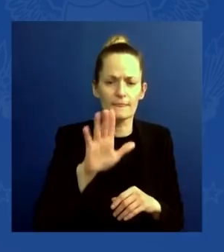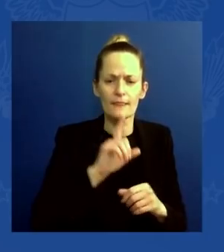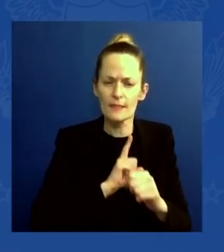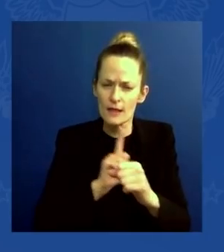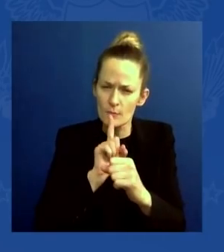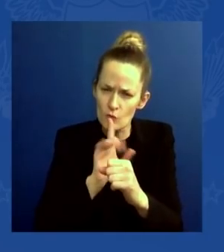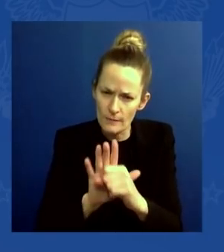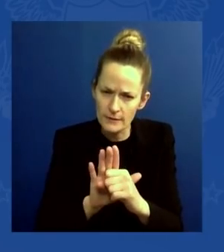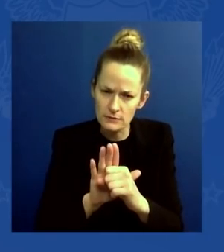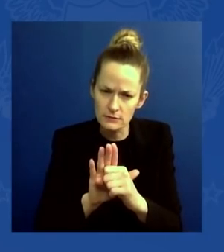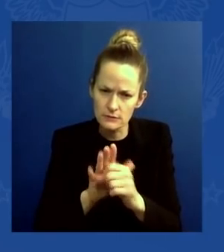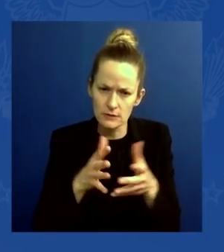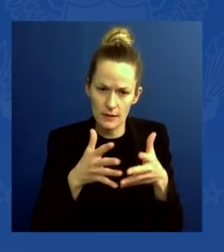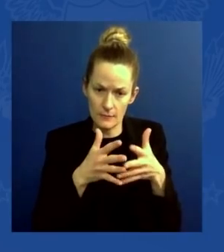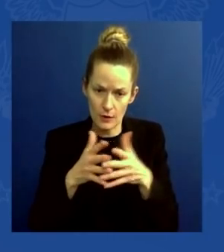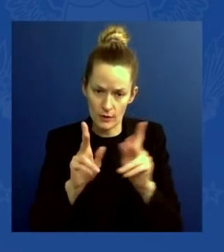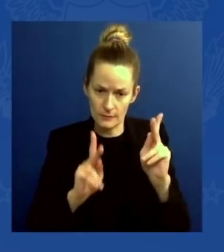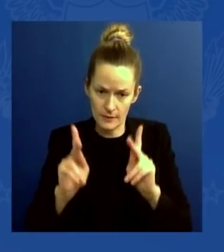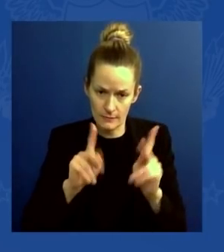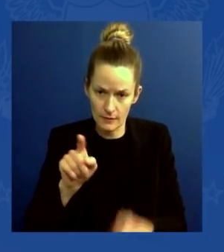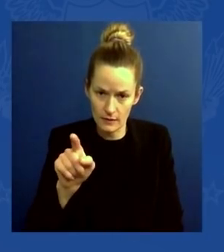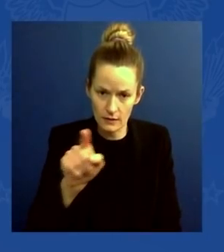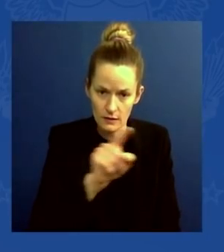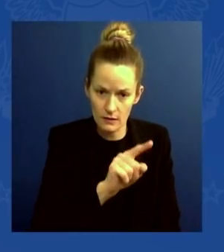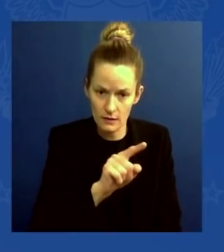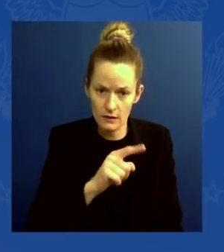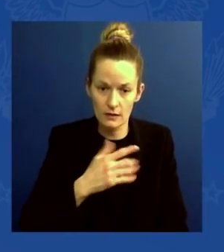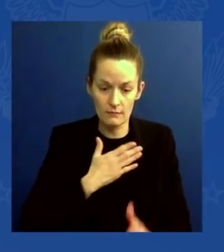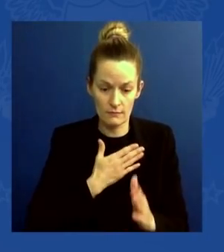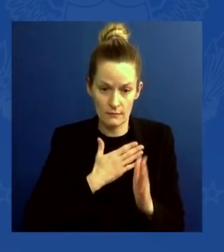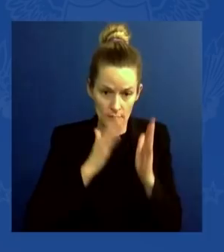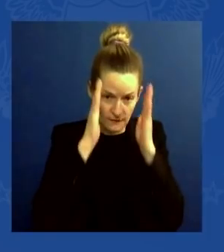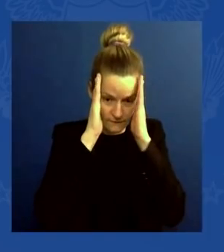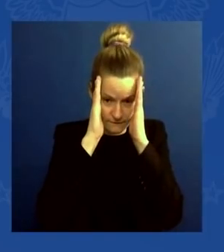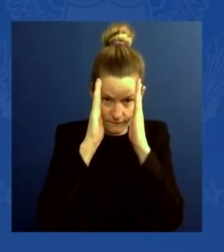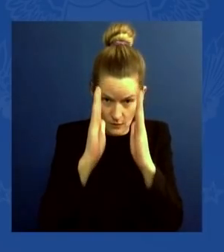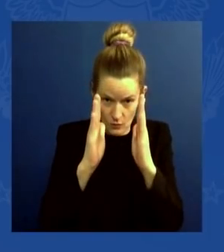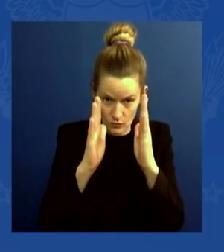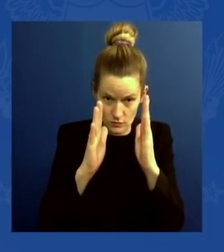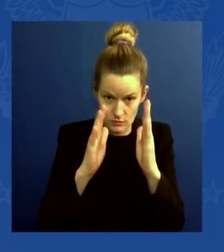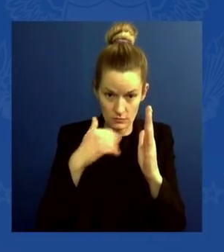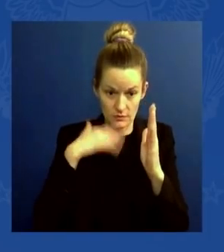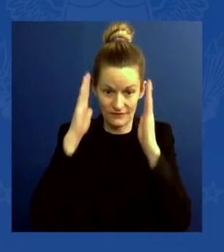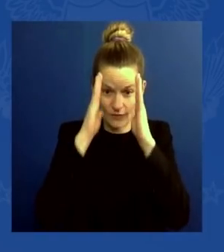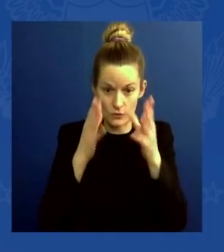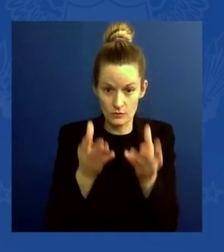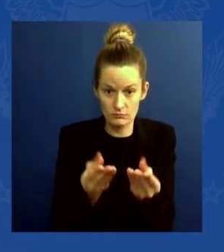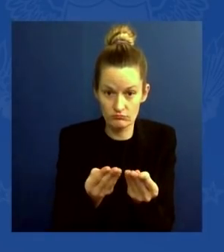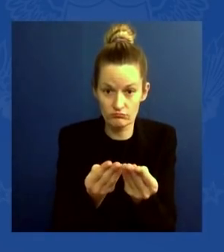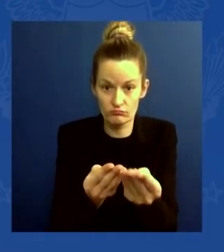How do we get you to the point where we take pressure off you so you can begin to get back to a degree of normality